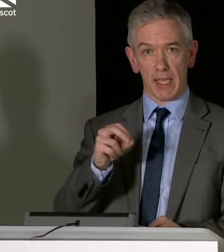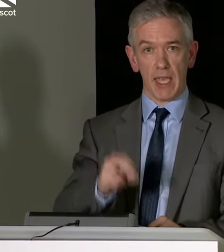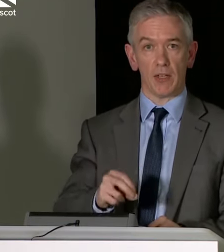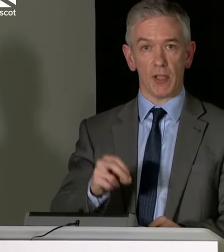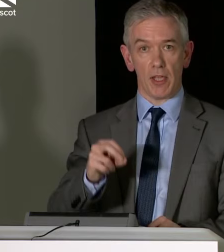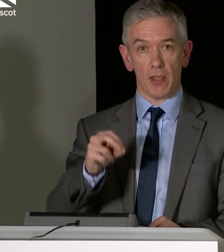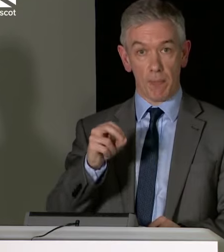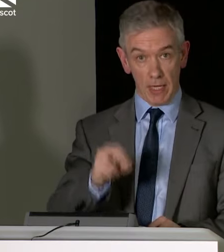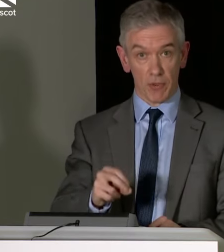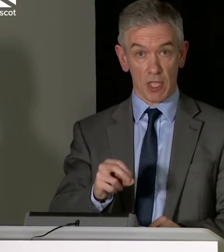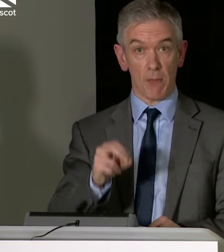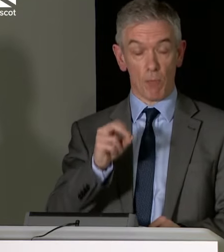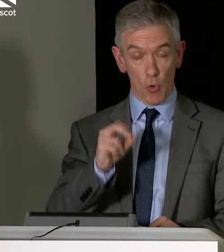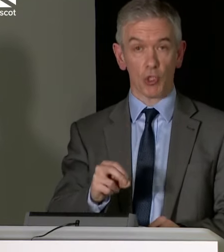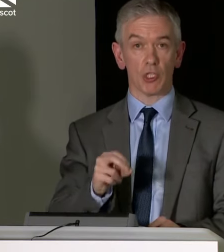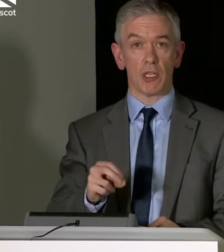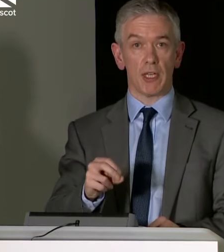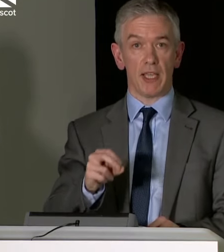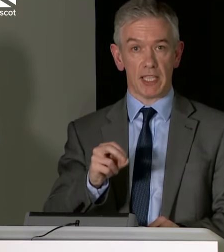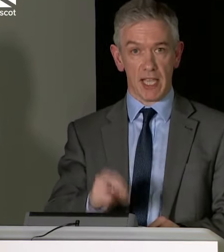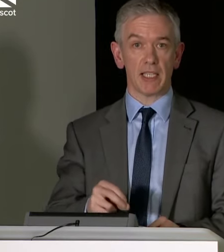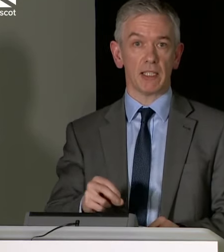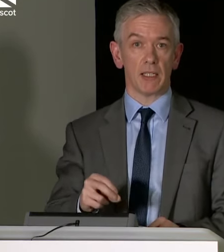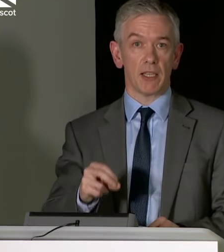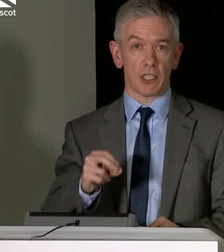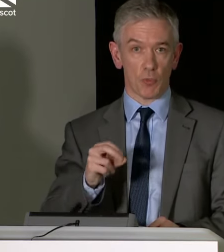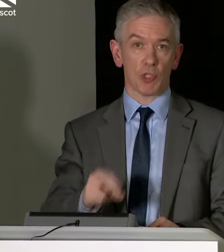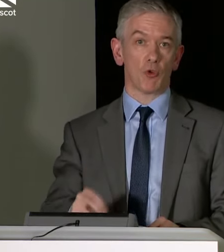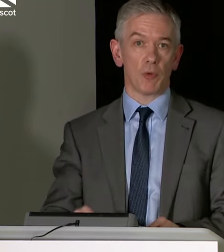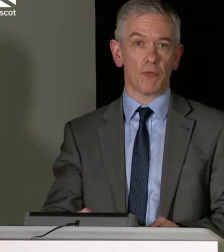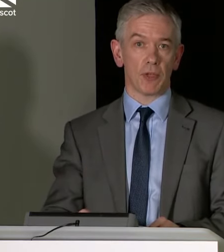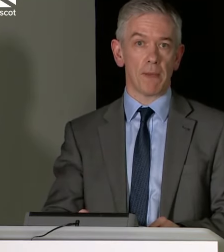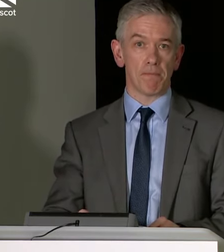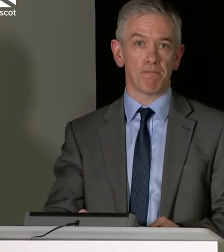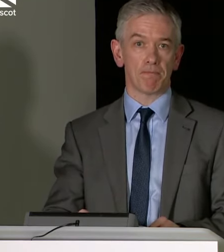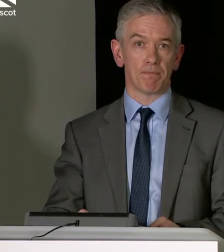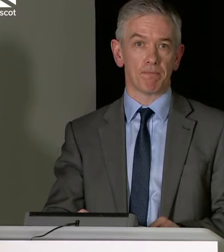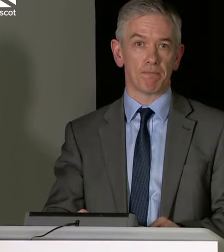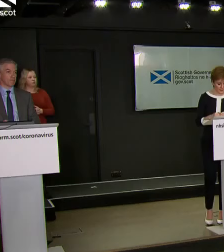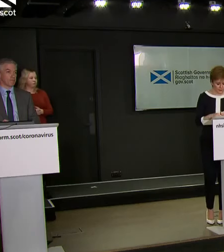get the care that benefits the most in the setting that is most appropriate for them.